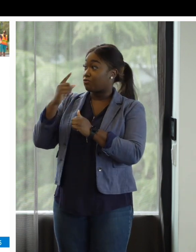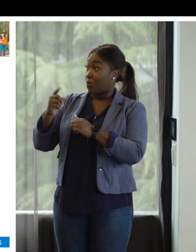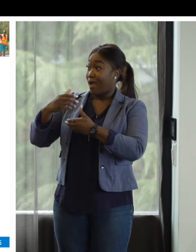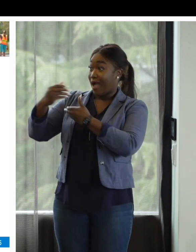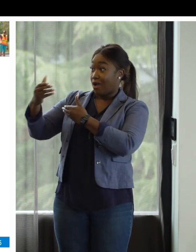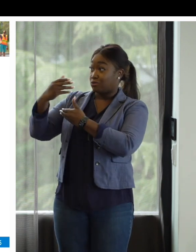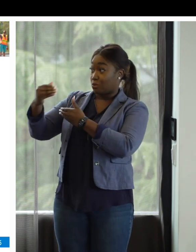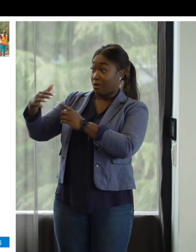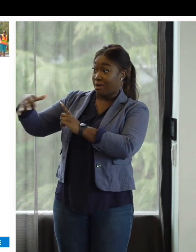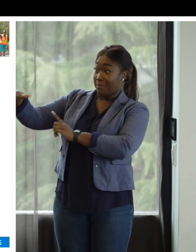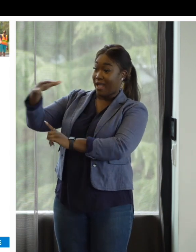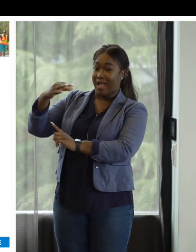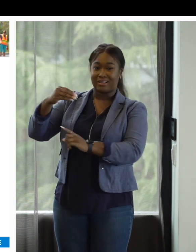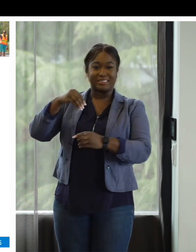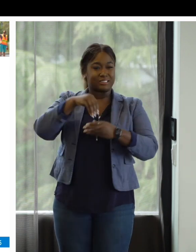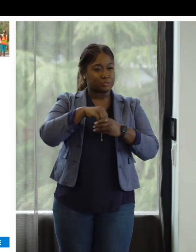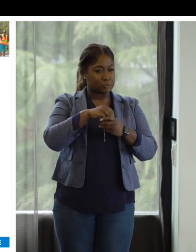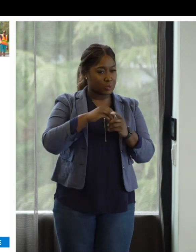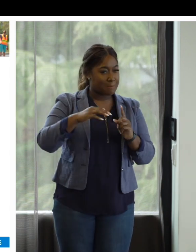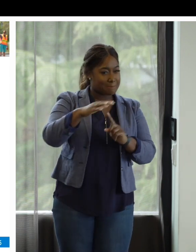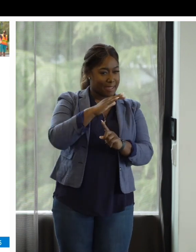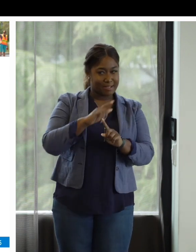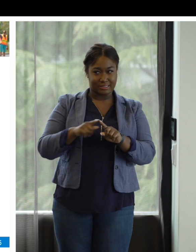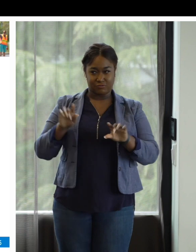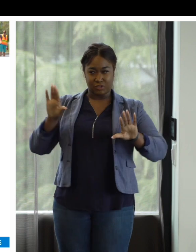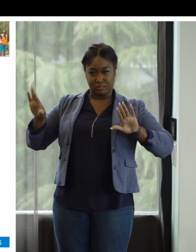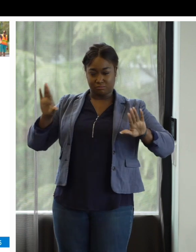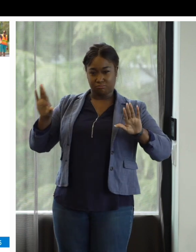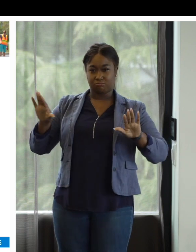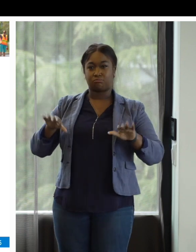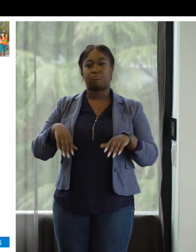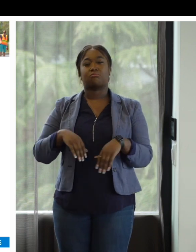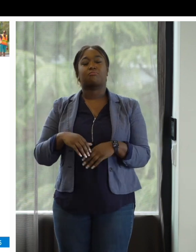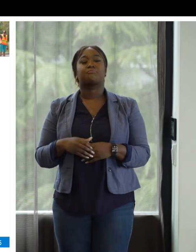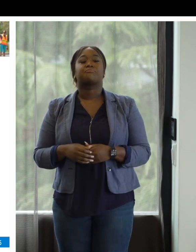model it for indoor spaces. So that indoor -- so you